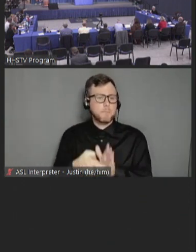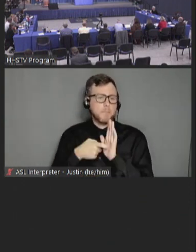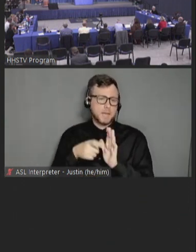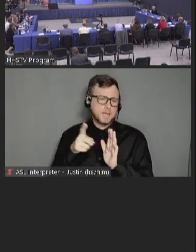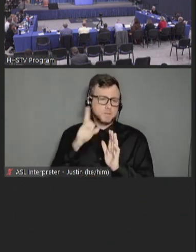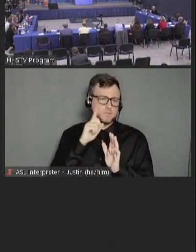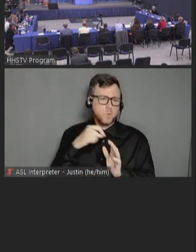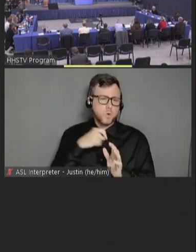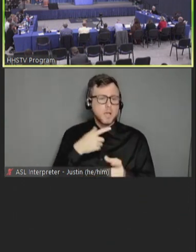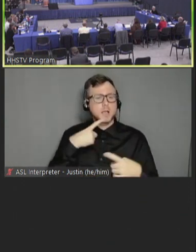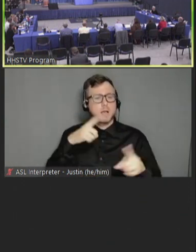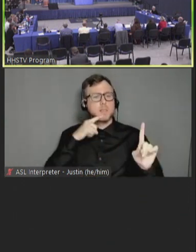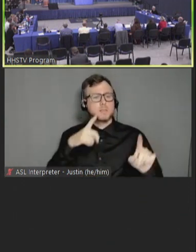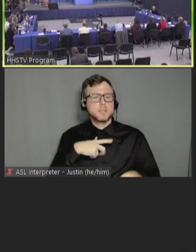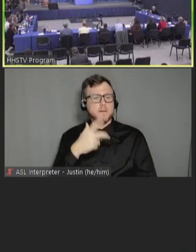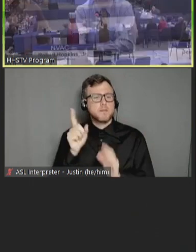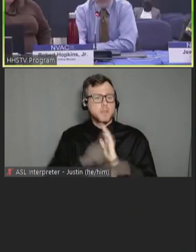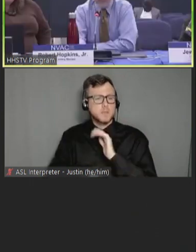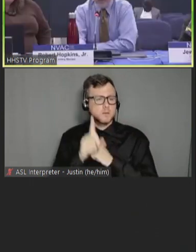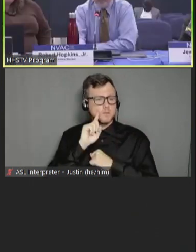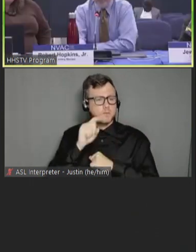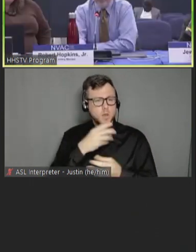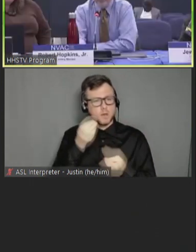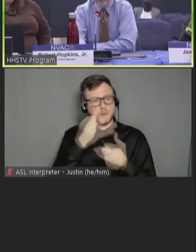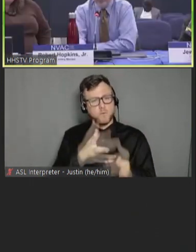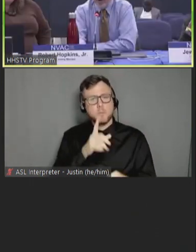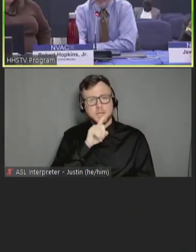Robert Hopkins: Thank you, Ms. Wrangham. We appreciate your comment.